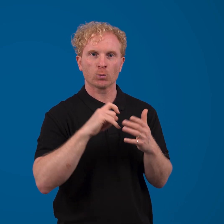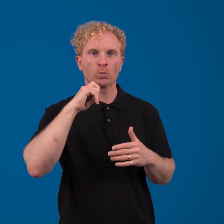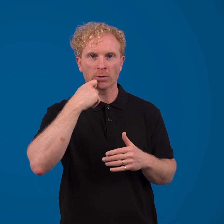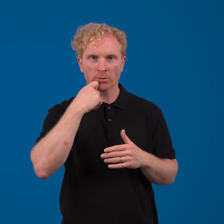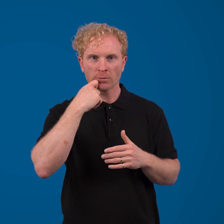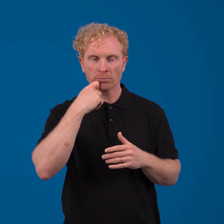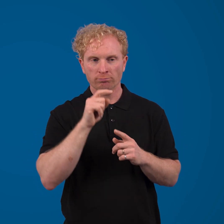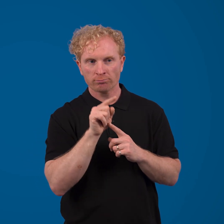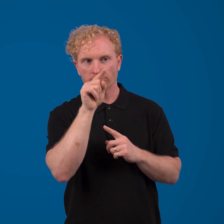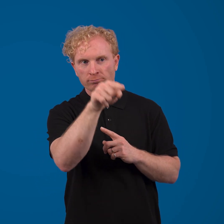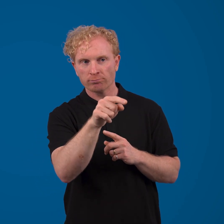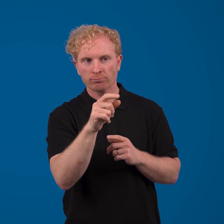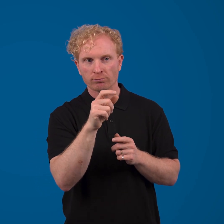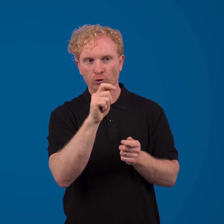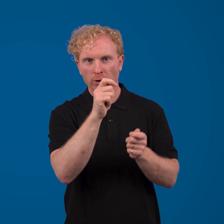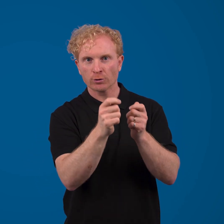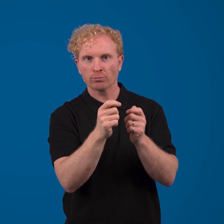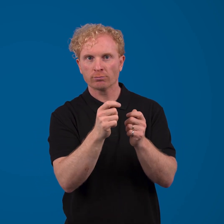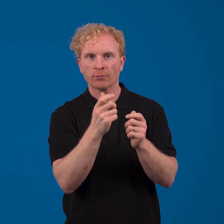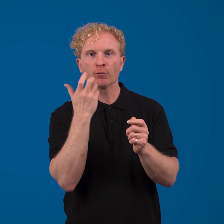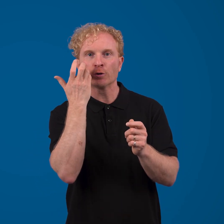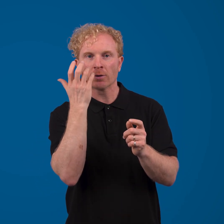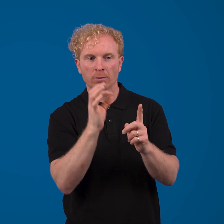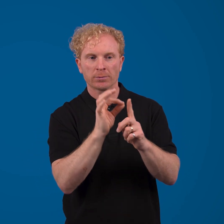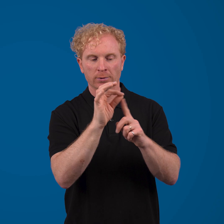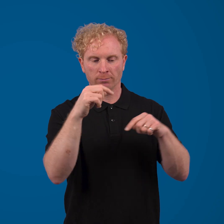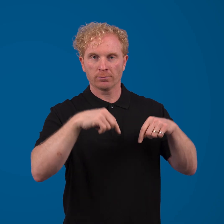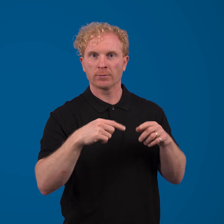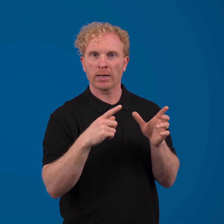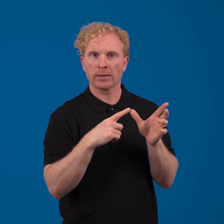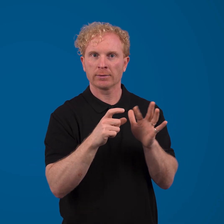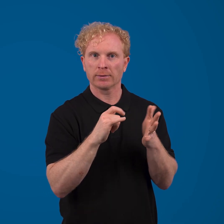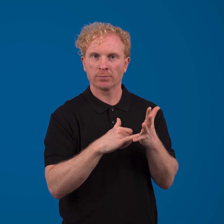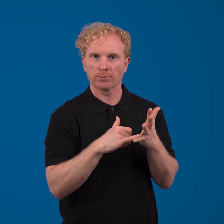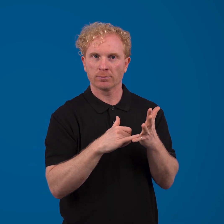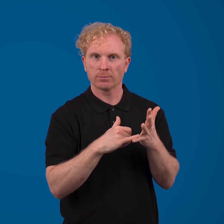and will shape future updates to ADS.